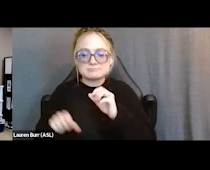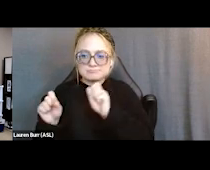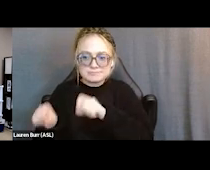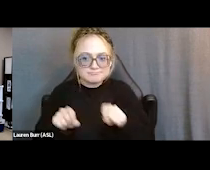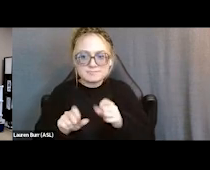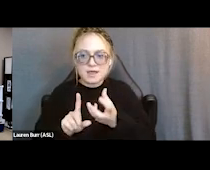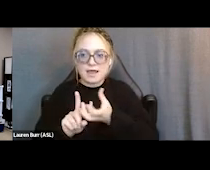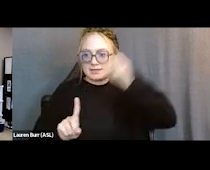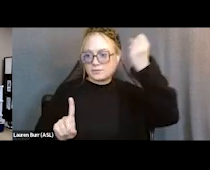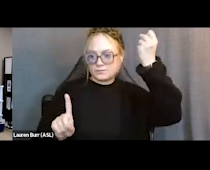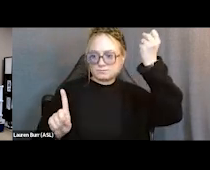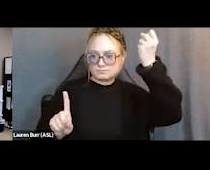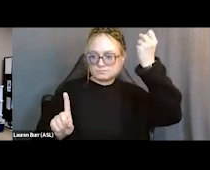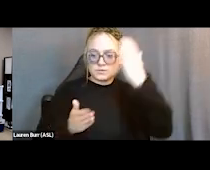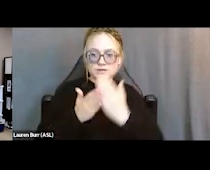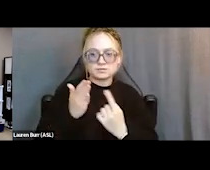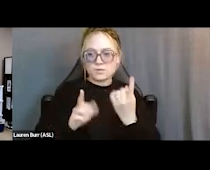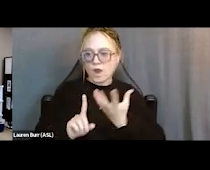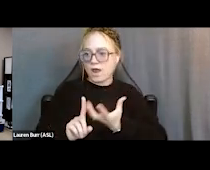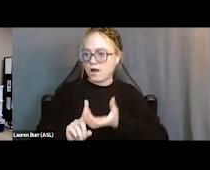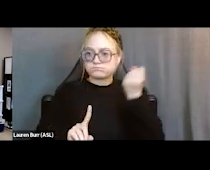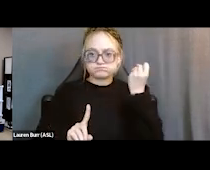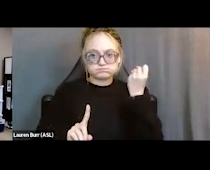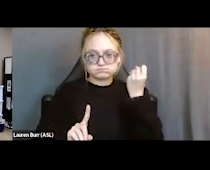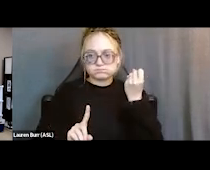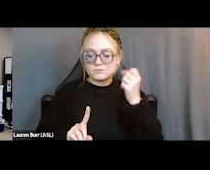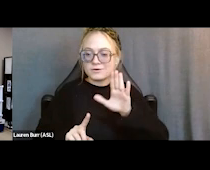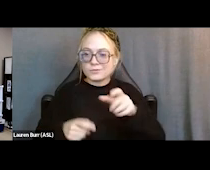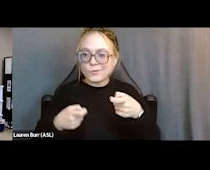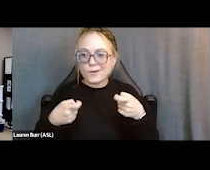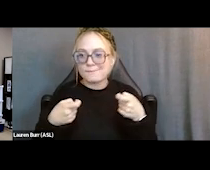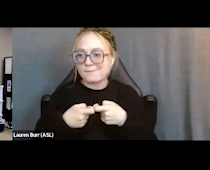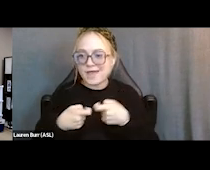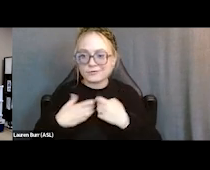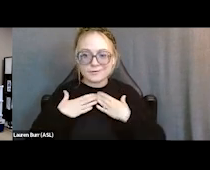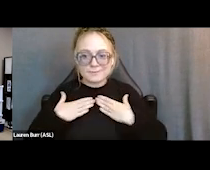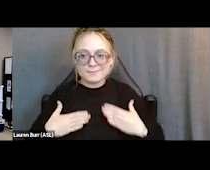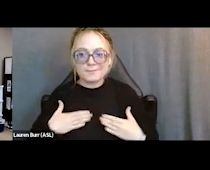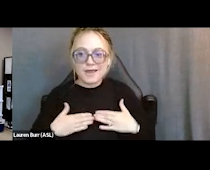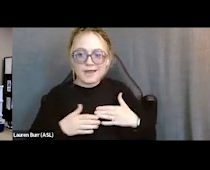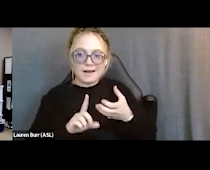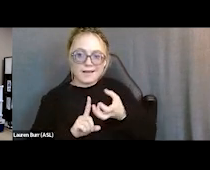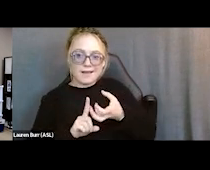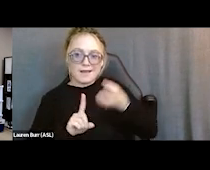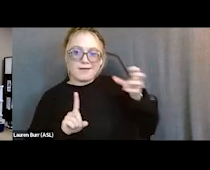So it's almost as if someone has taken your batteries out of your body and that's kind of what it looks like